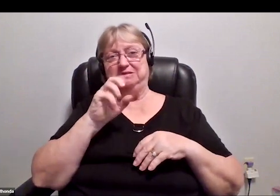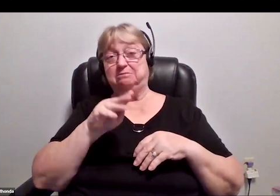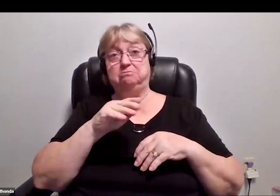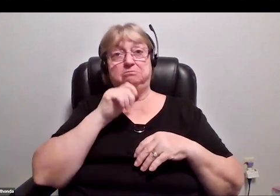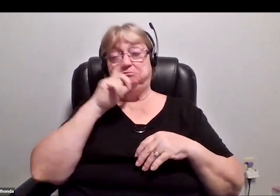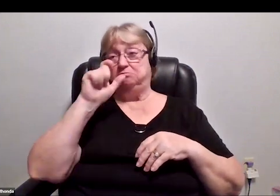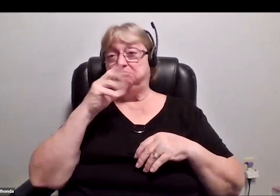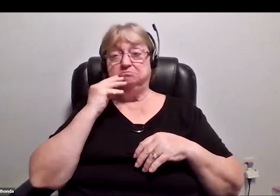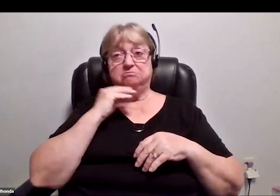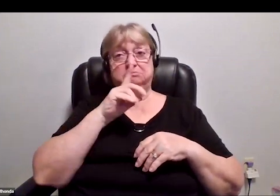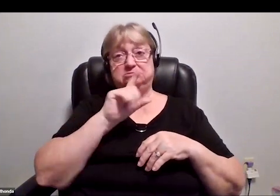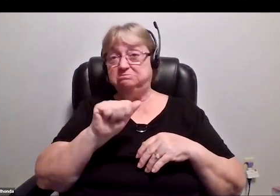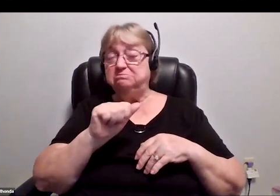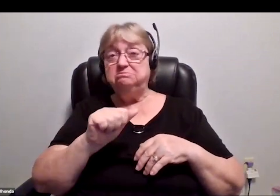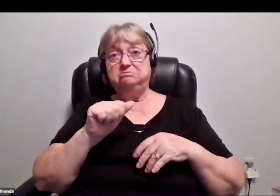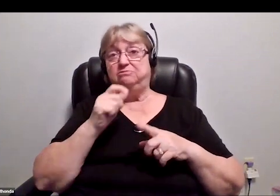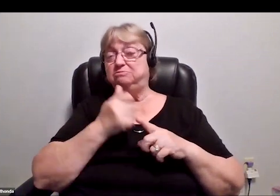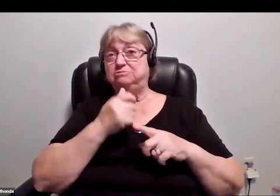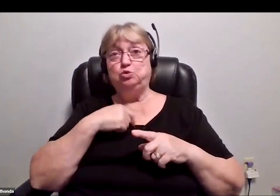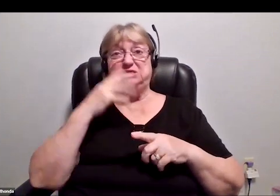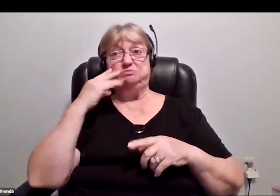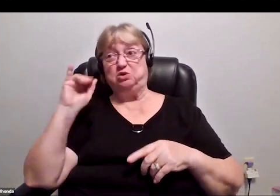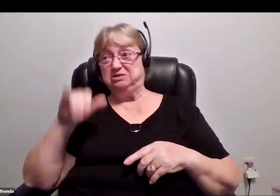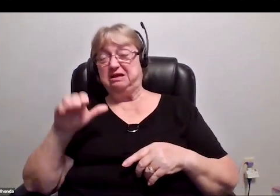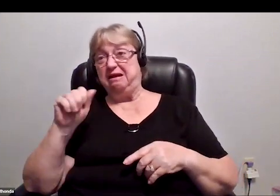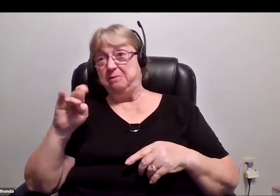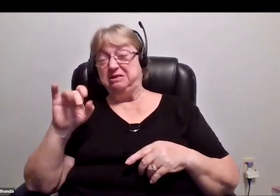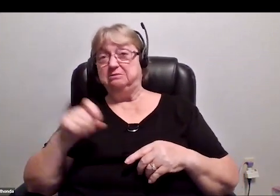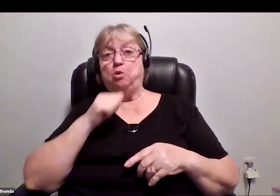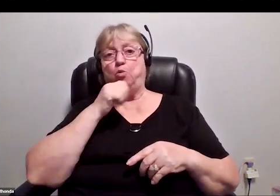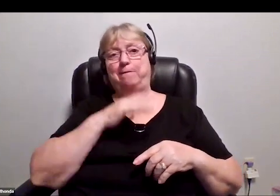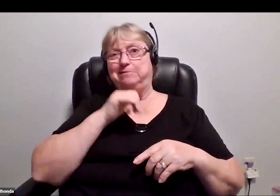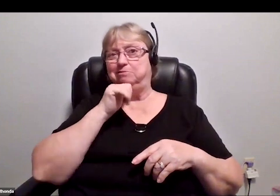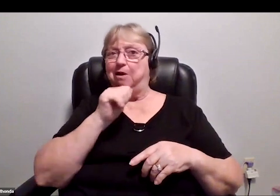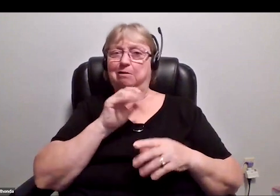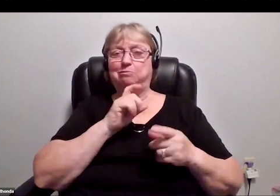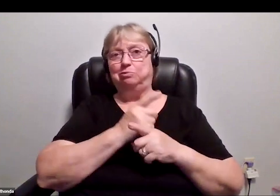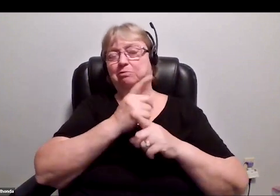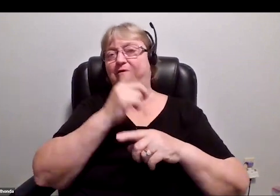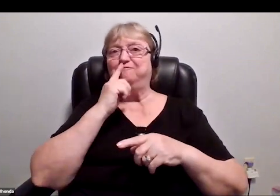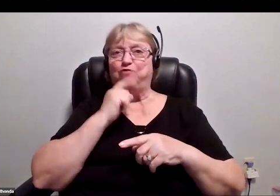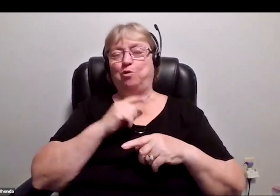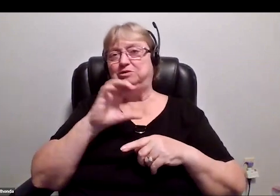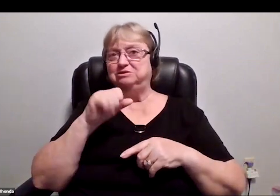The idea was that women weren't suitable for space travel in ways that aligned pretty well